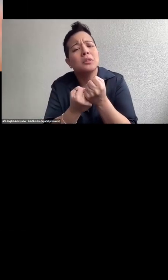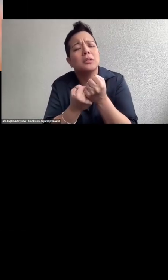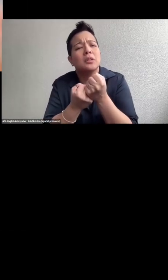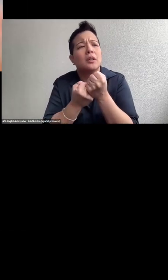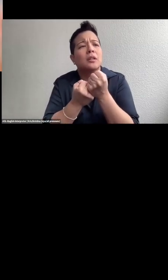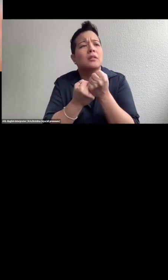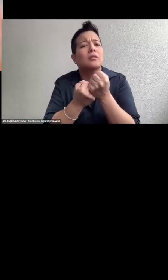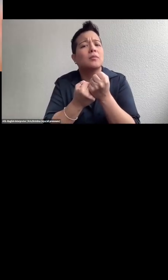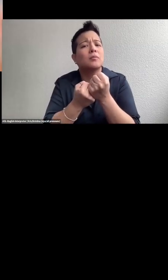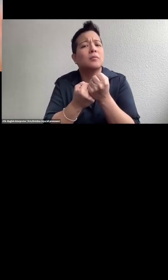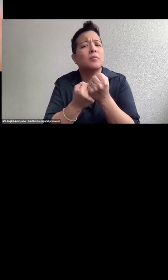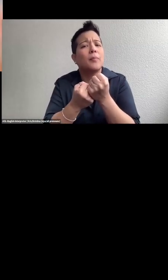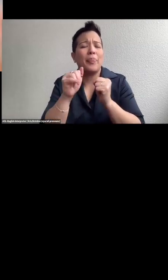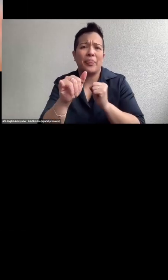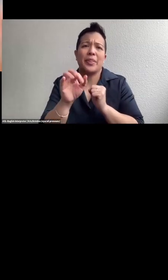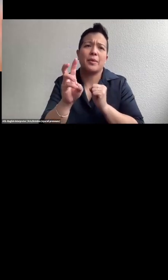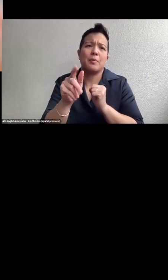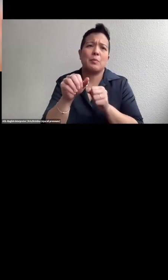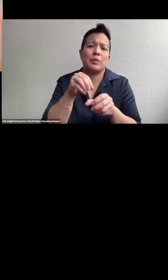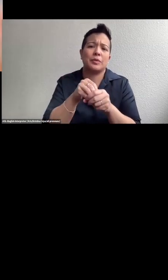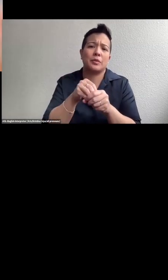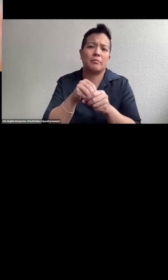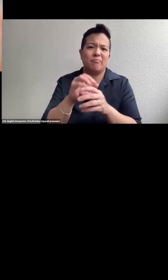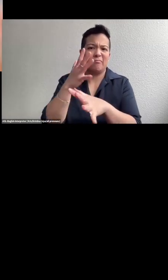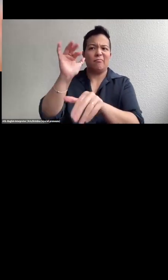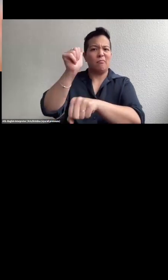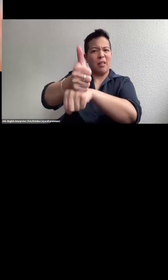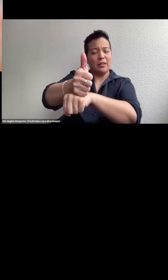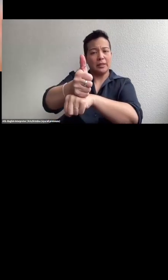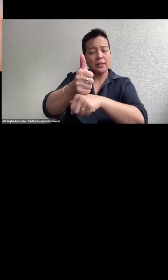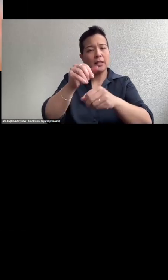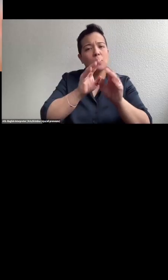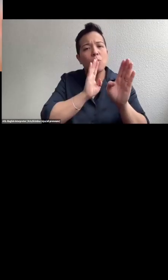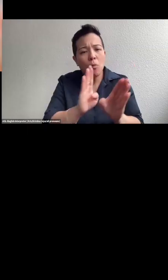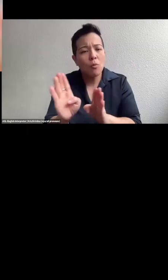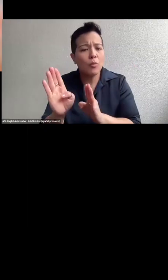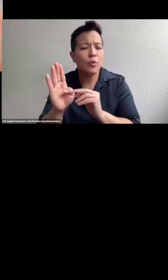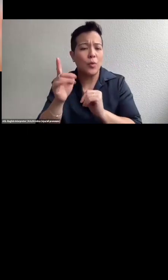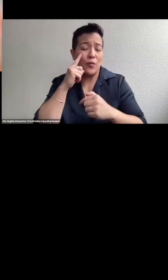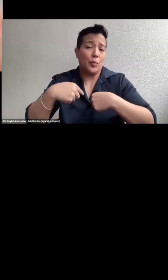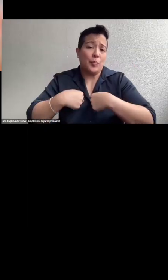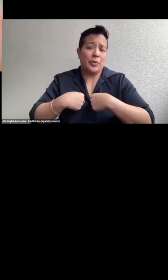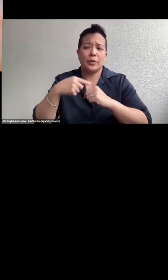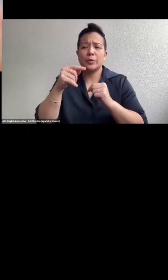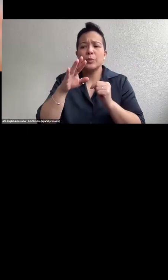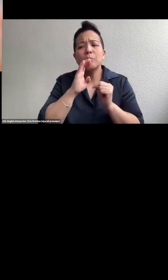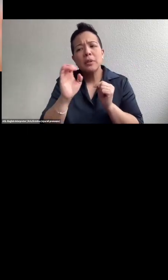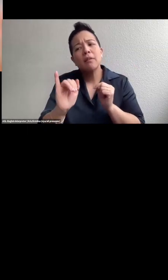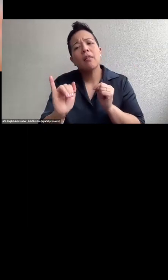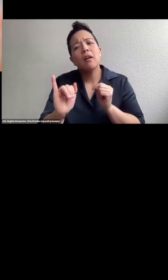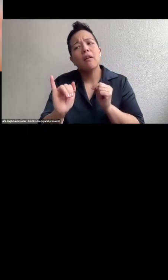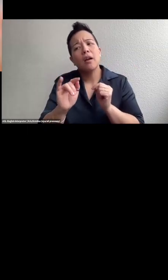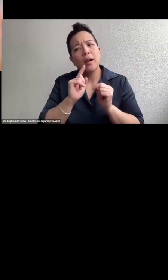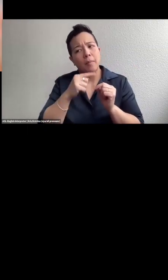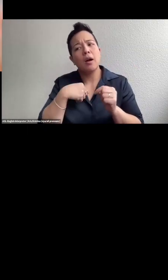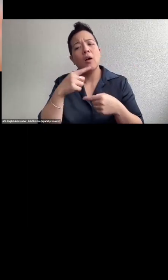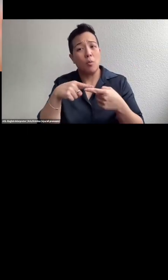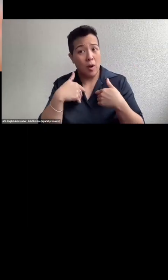there that was in place in order, for me to be like, am I going to have support to navigate